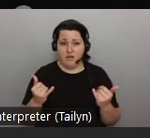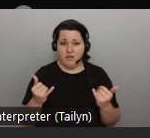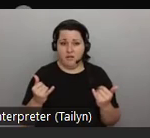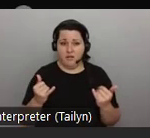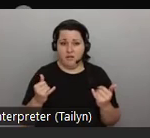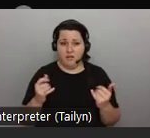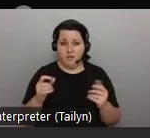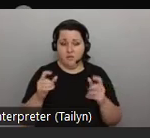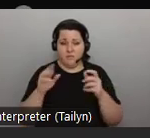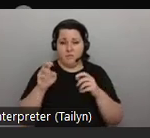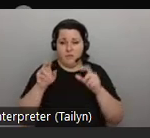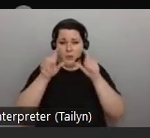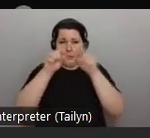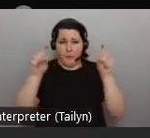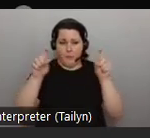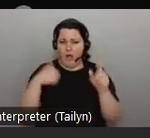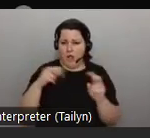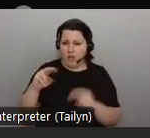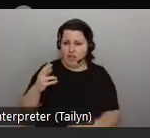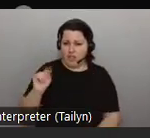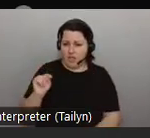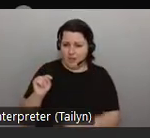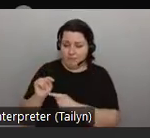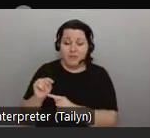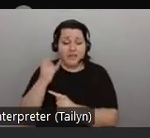With that, let me bring up my menu again,